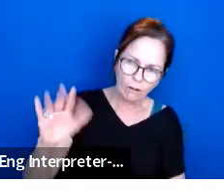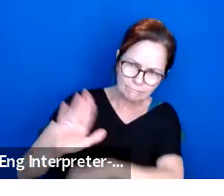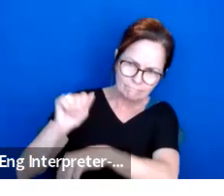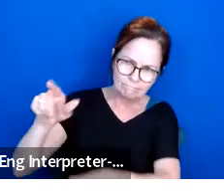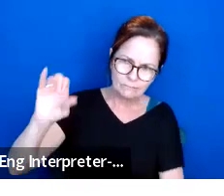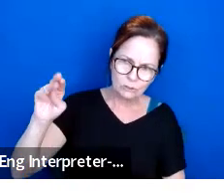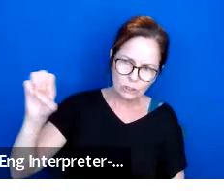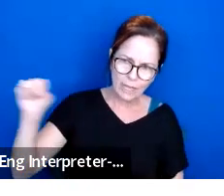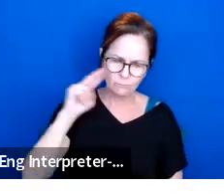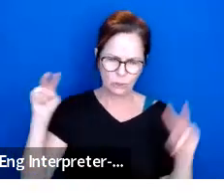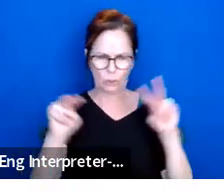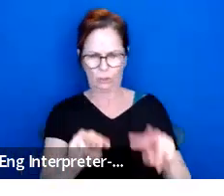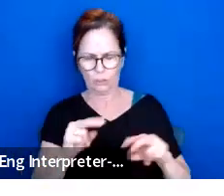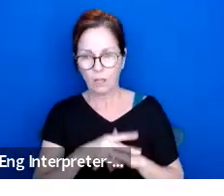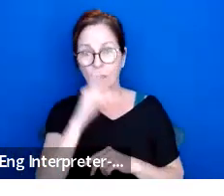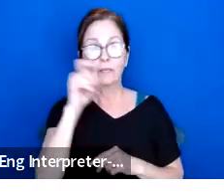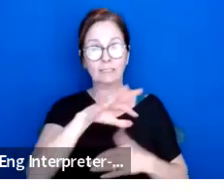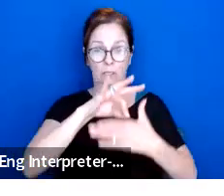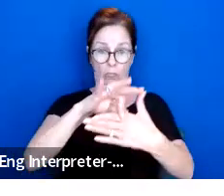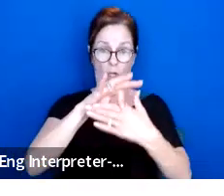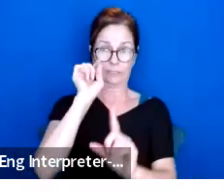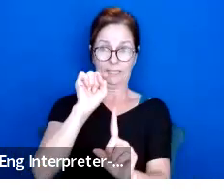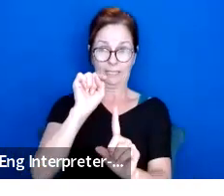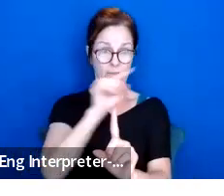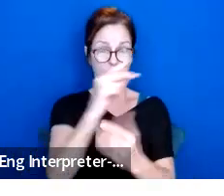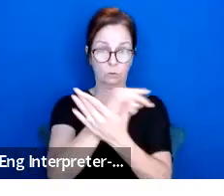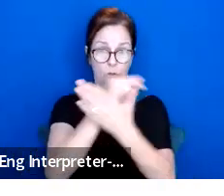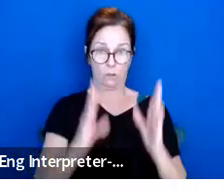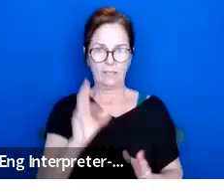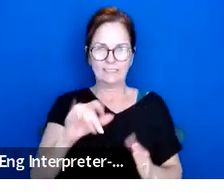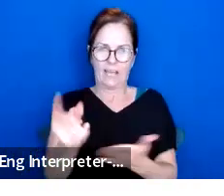They really the content that they are supposed to be evaluated is the week you are officially under review.